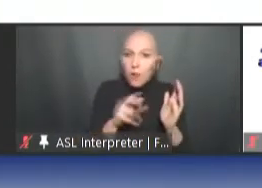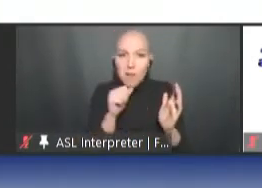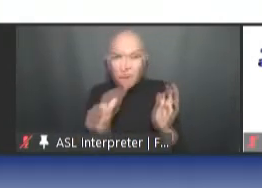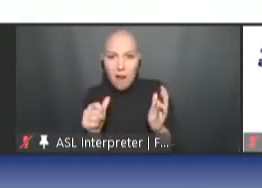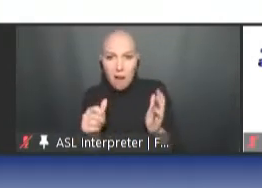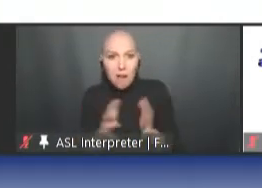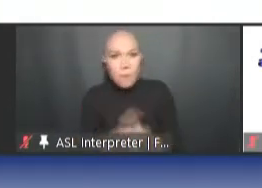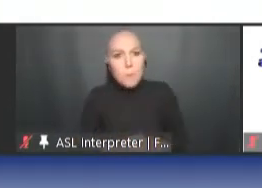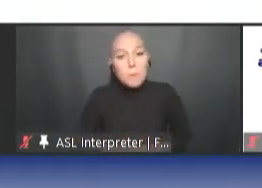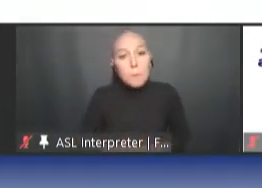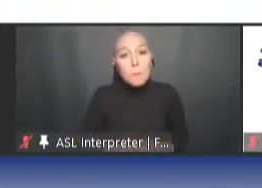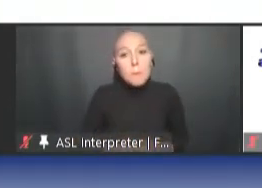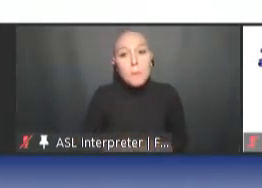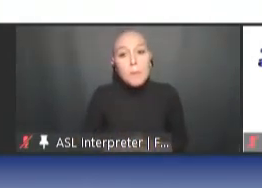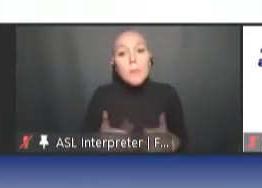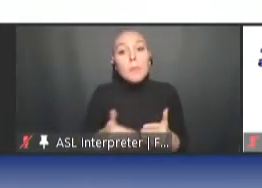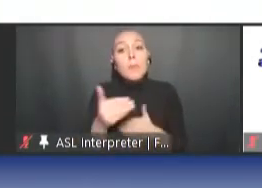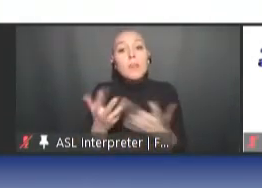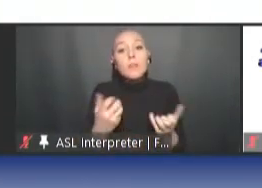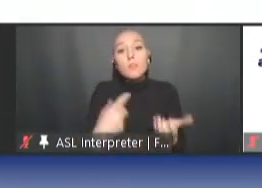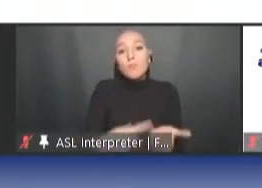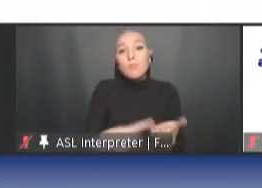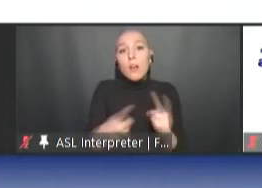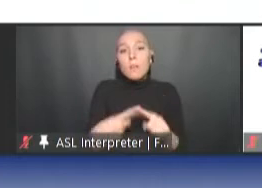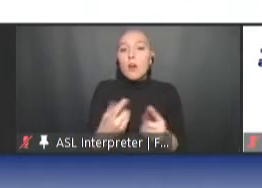Next, I want to talk about bolstering the current U.S. vaccination efforts.